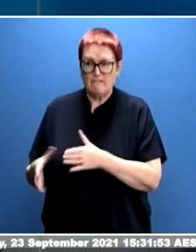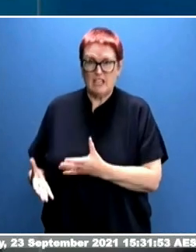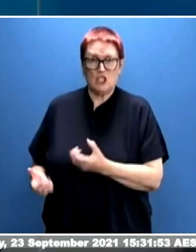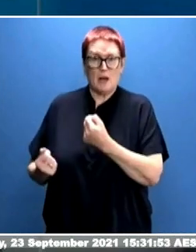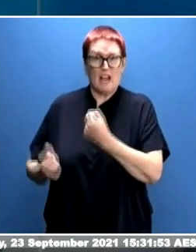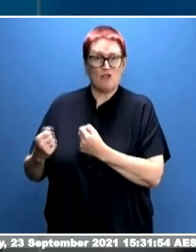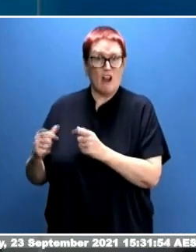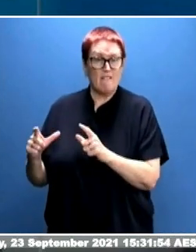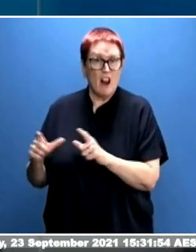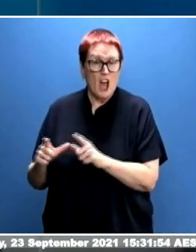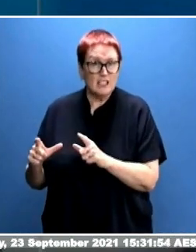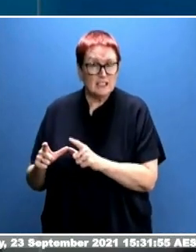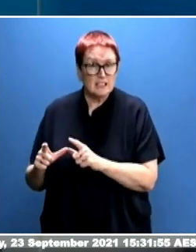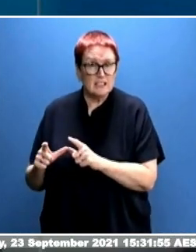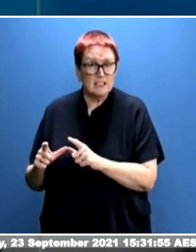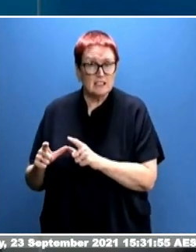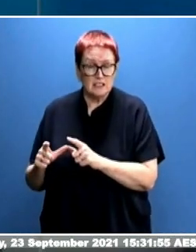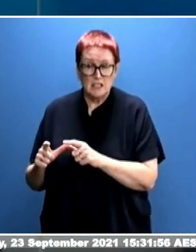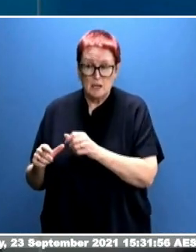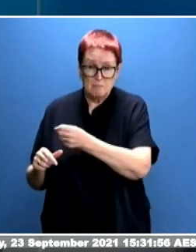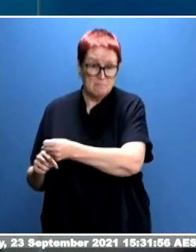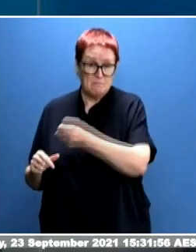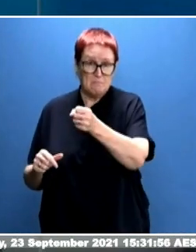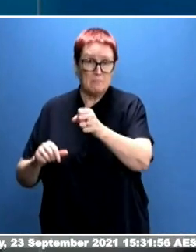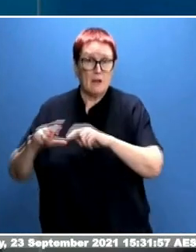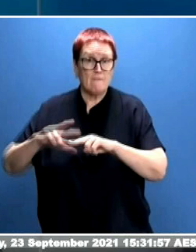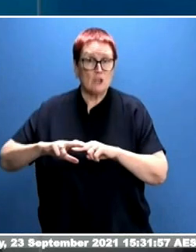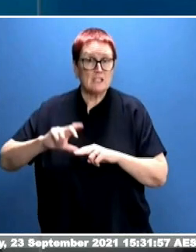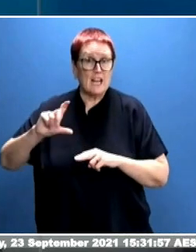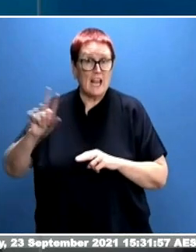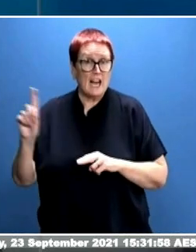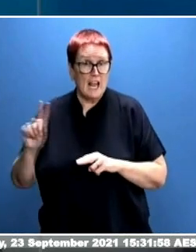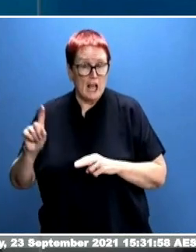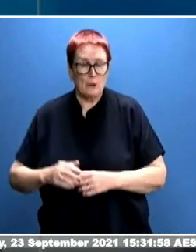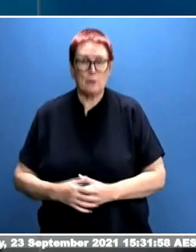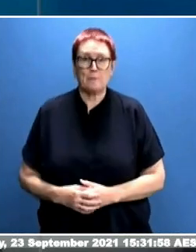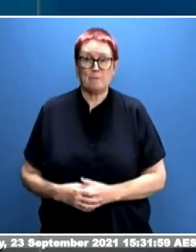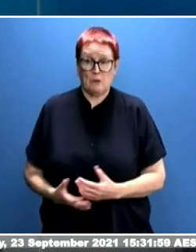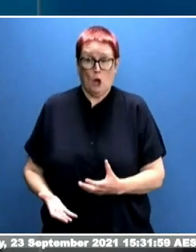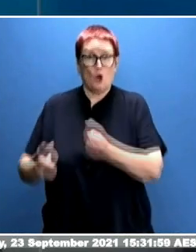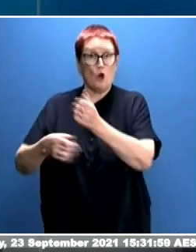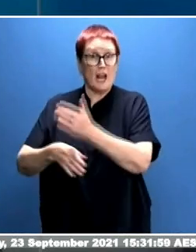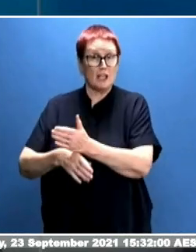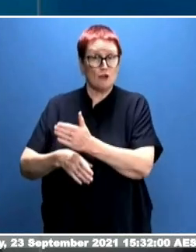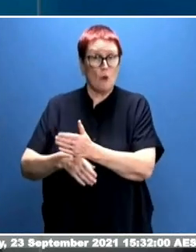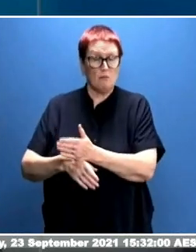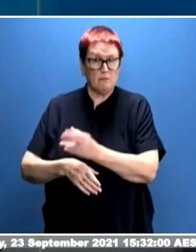She's gone into a foster care placement, she's gained employment, and she